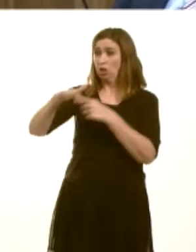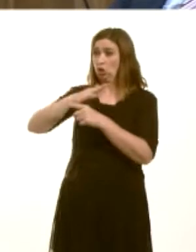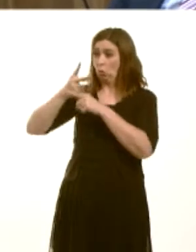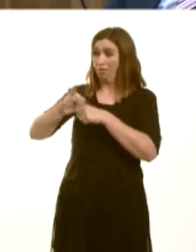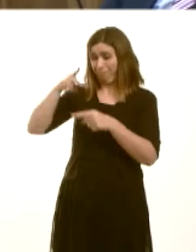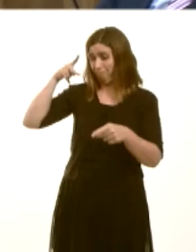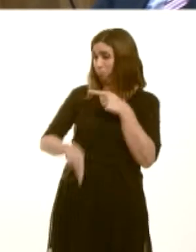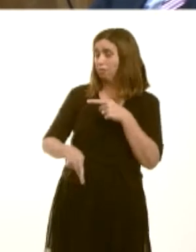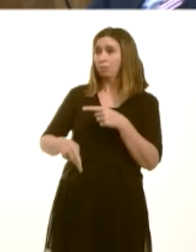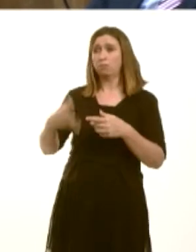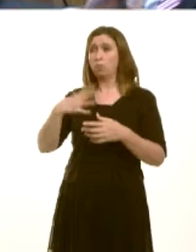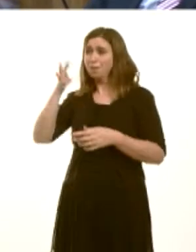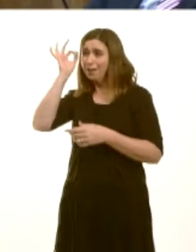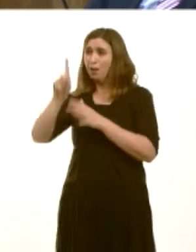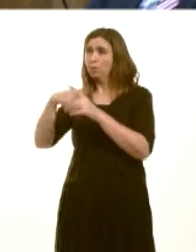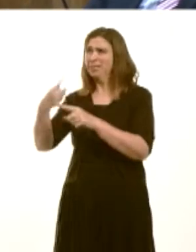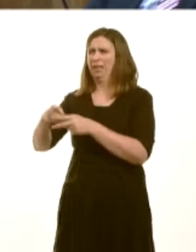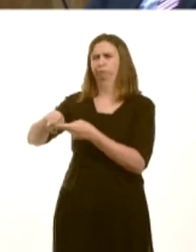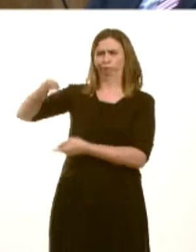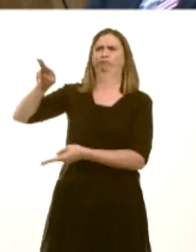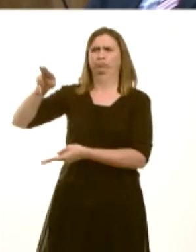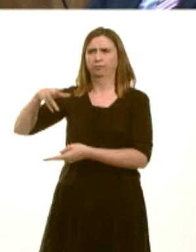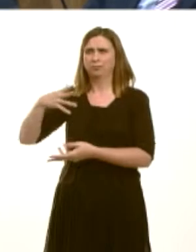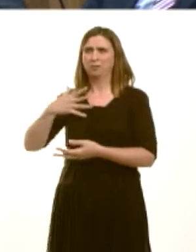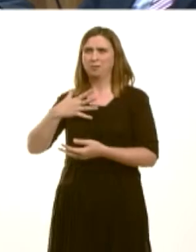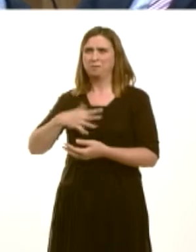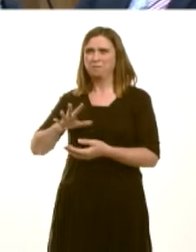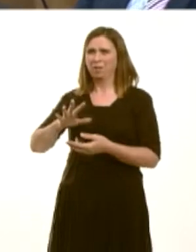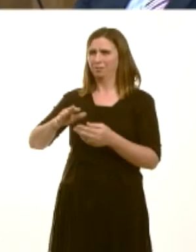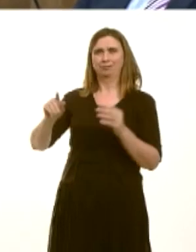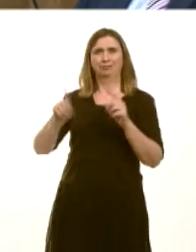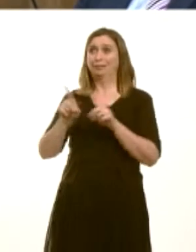in council taxóa 17 per cent council tax increaseóto bring it to the level of England,